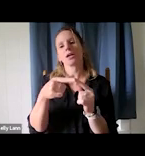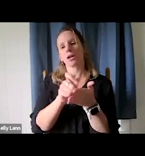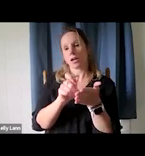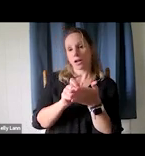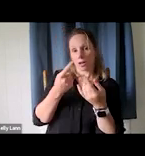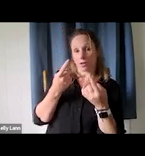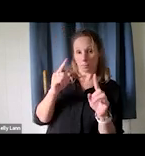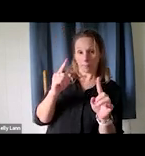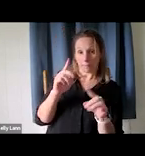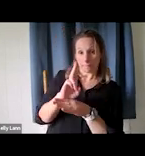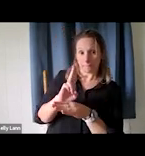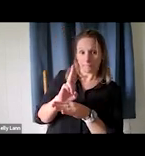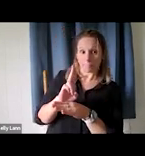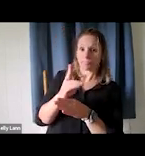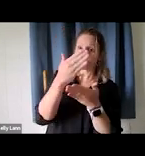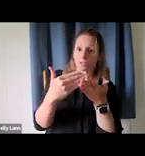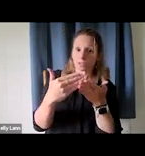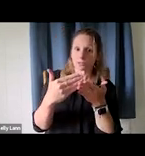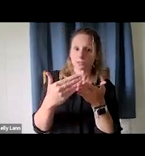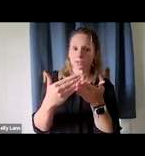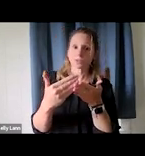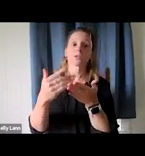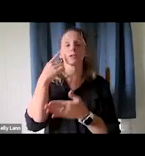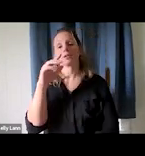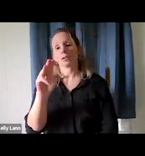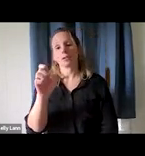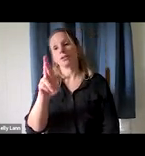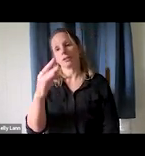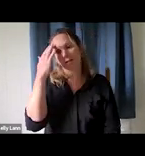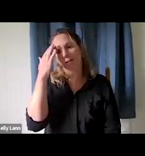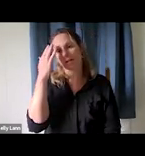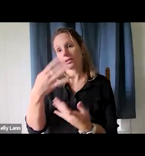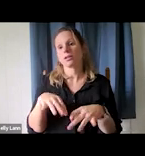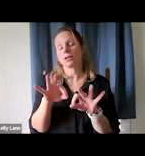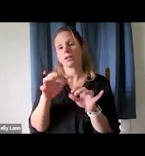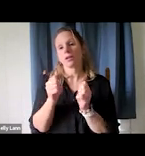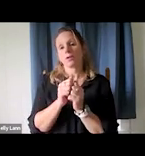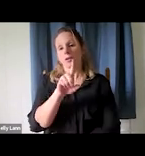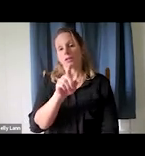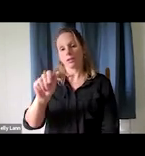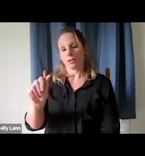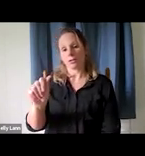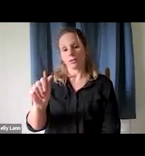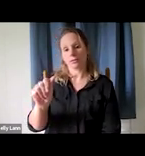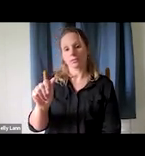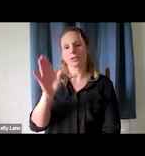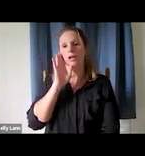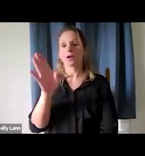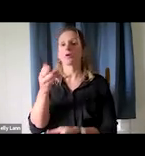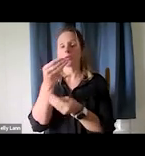substance use history sections in the MSR, you know, especially where there is evidence of DA&A. And we're also gonna share some tools